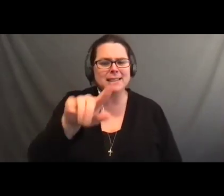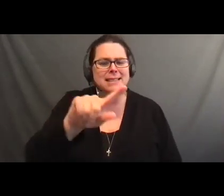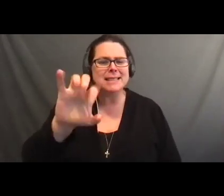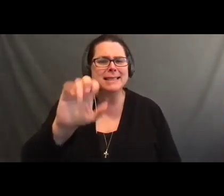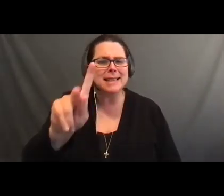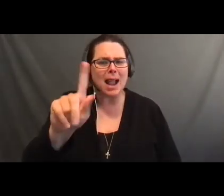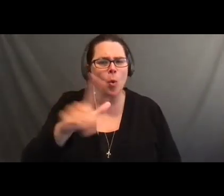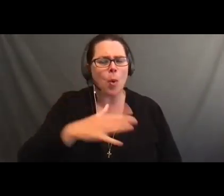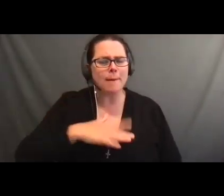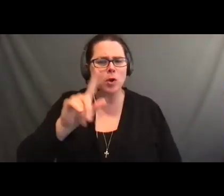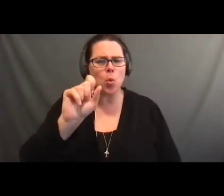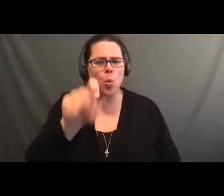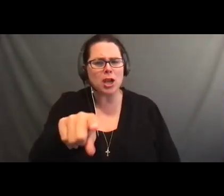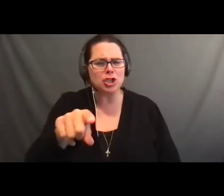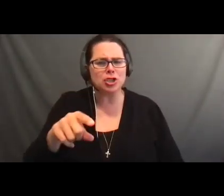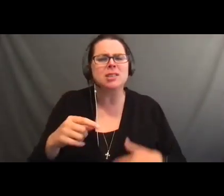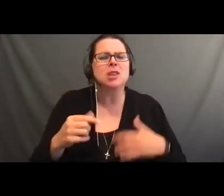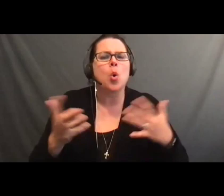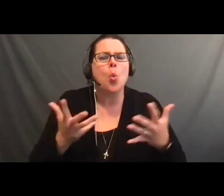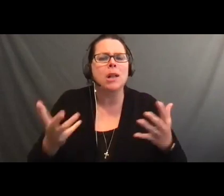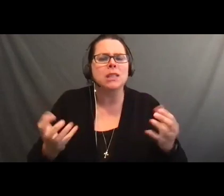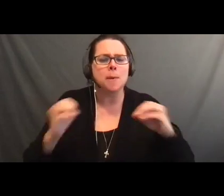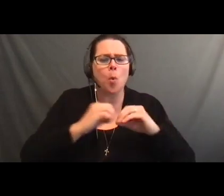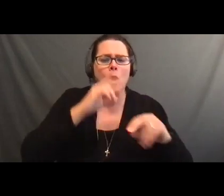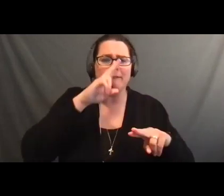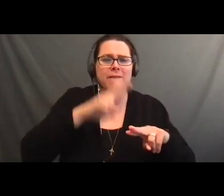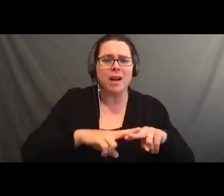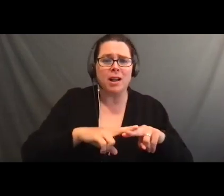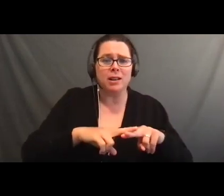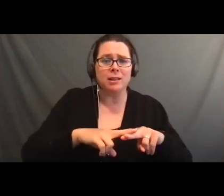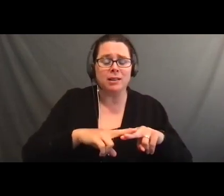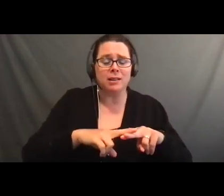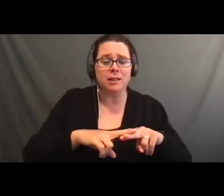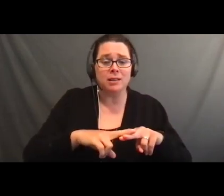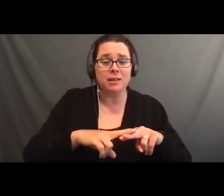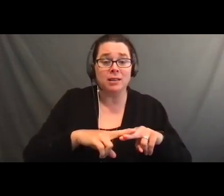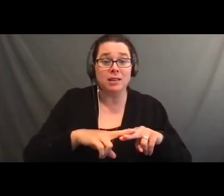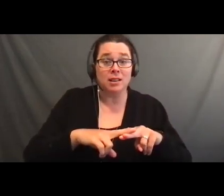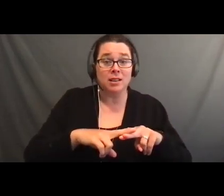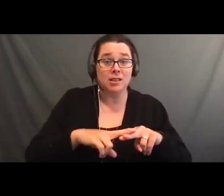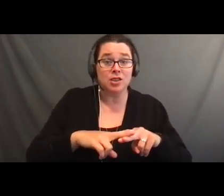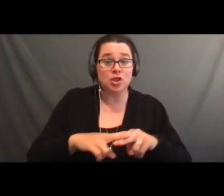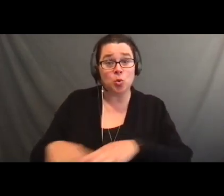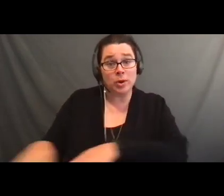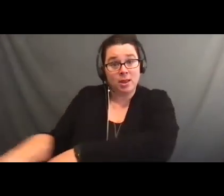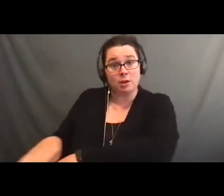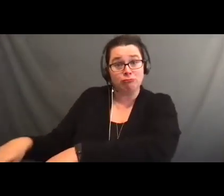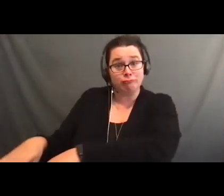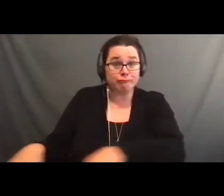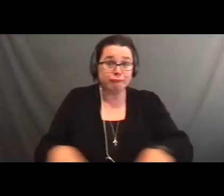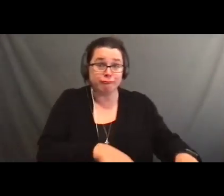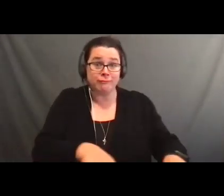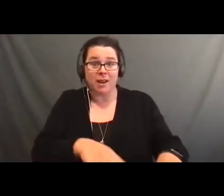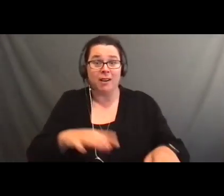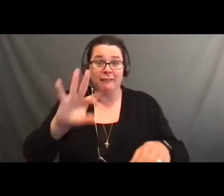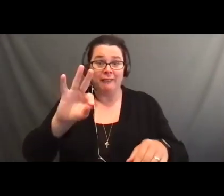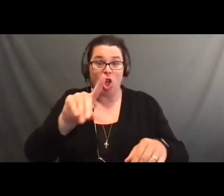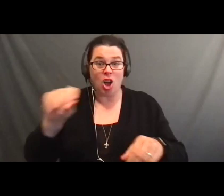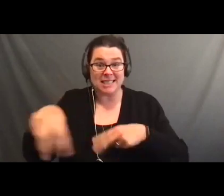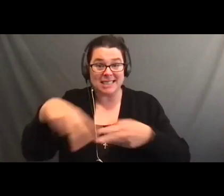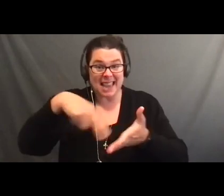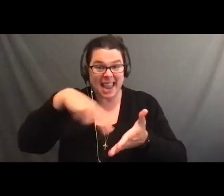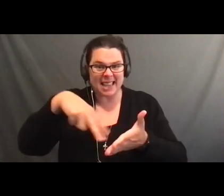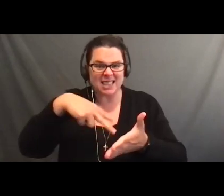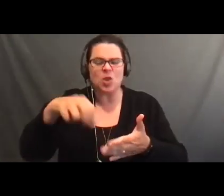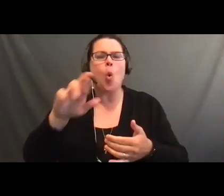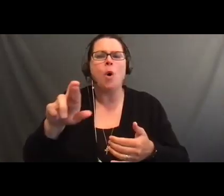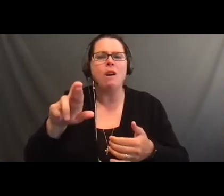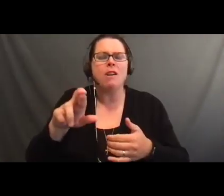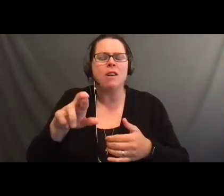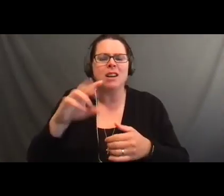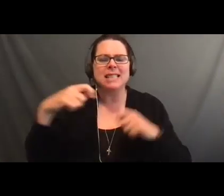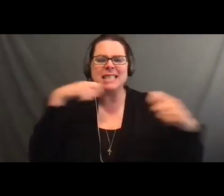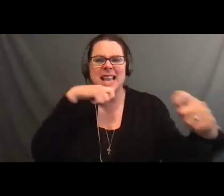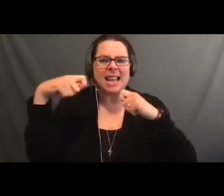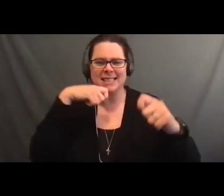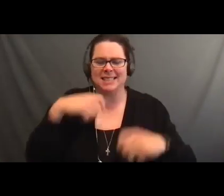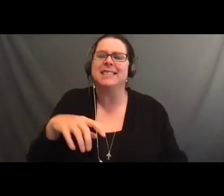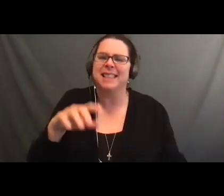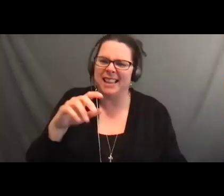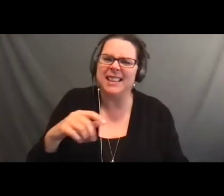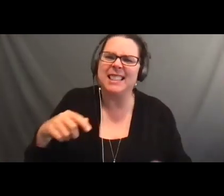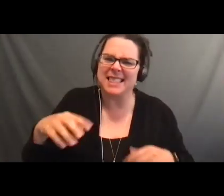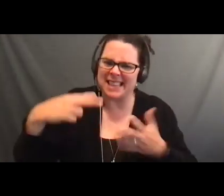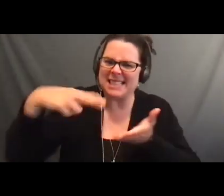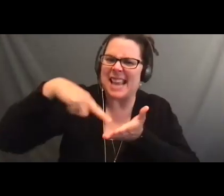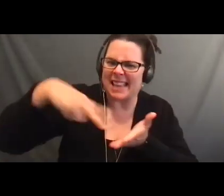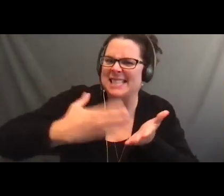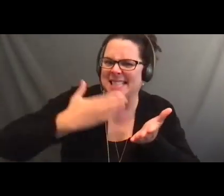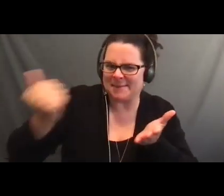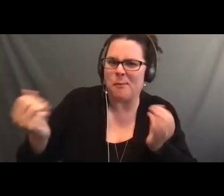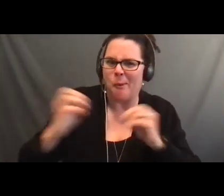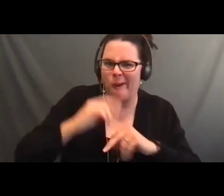Eme: I also have an art account on Instagram, get out your phone. allart_2020, all lower